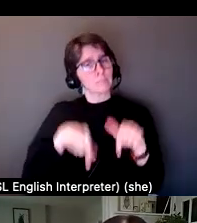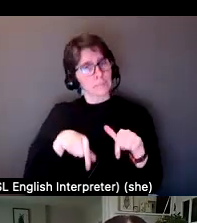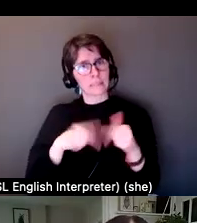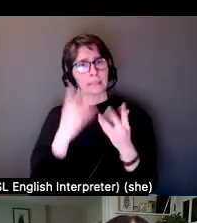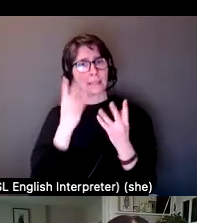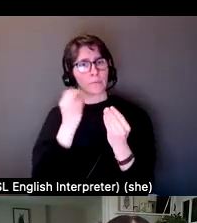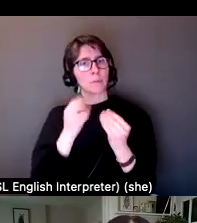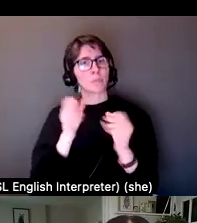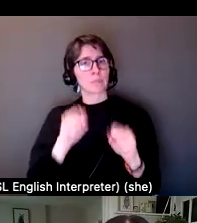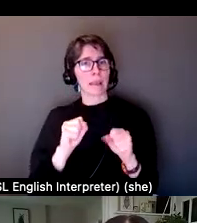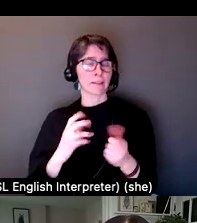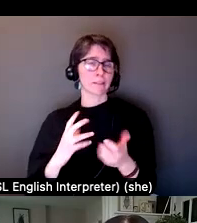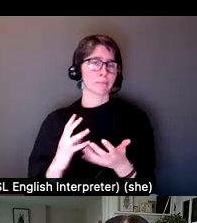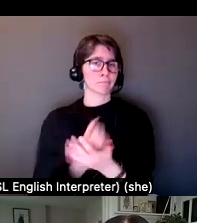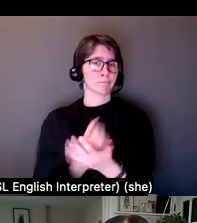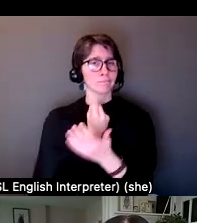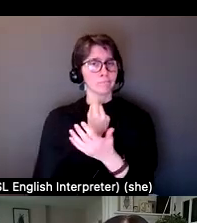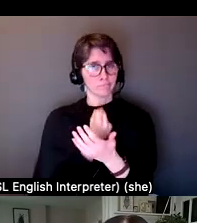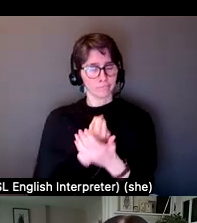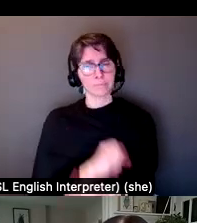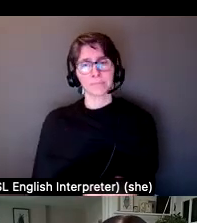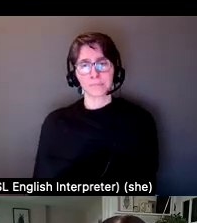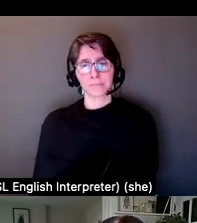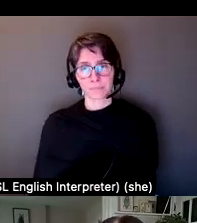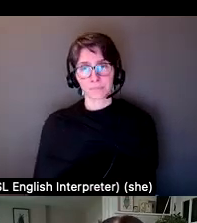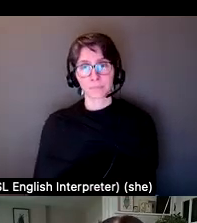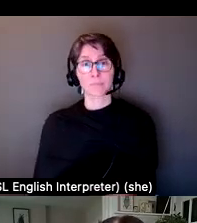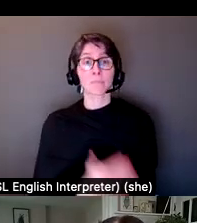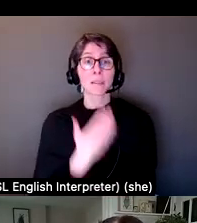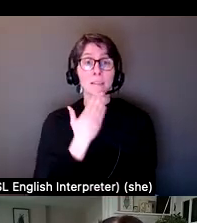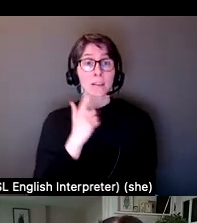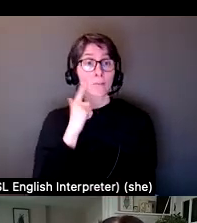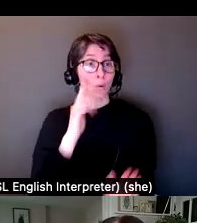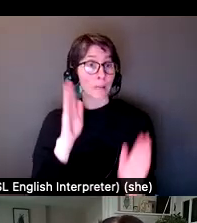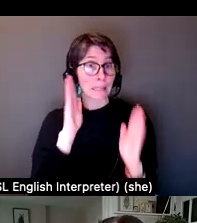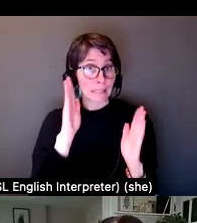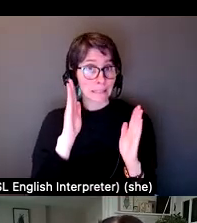I have for presenting the data. A special thank you to everyone in the room who participated in